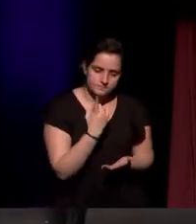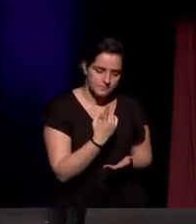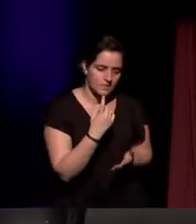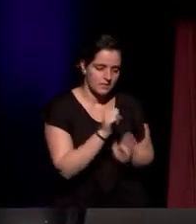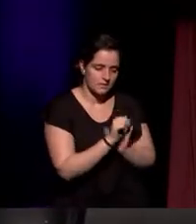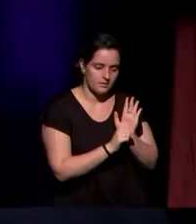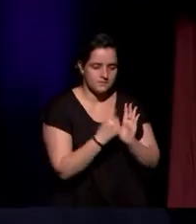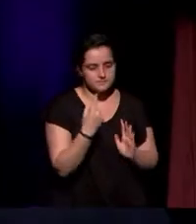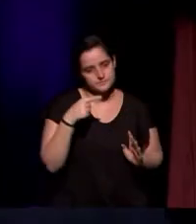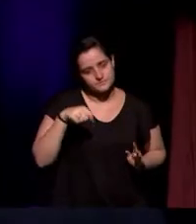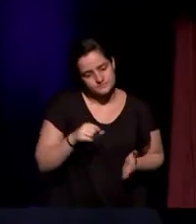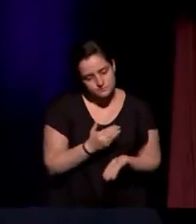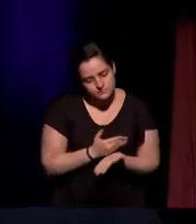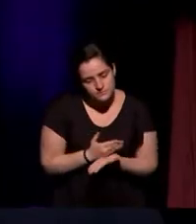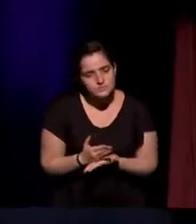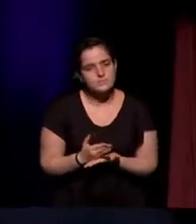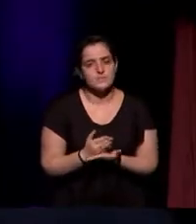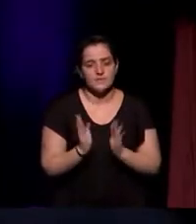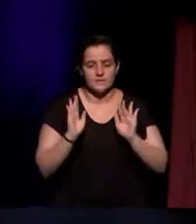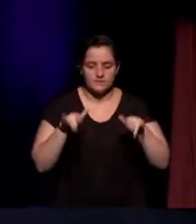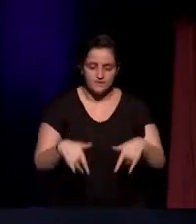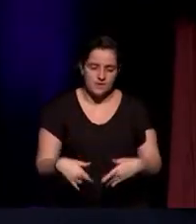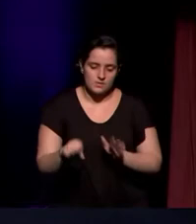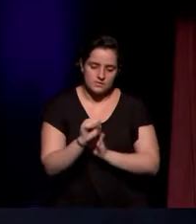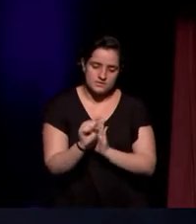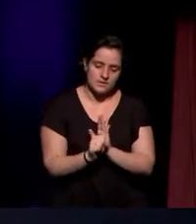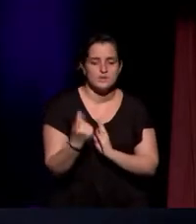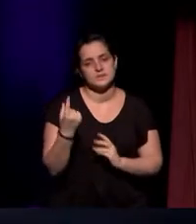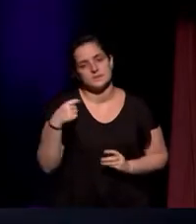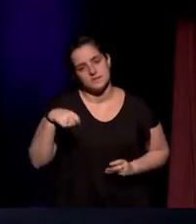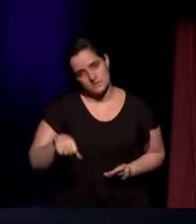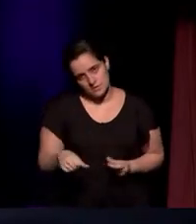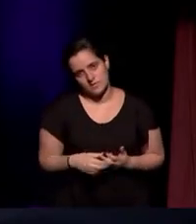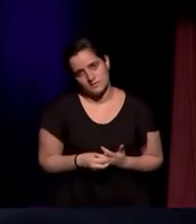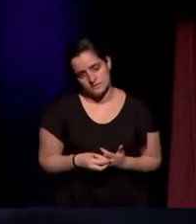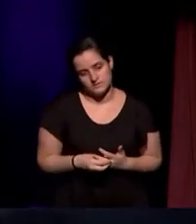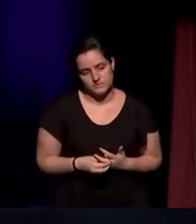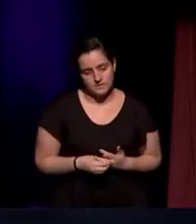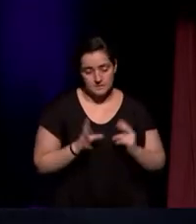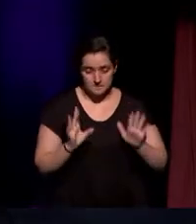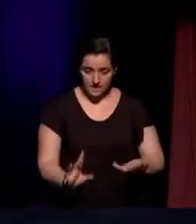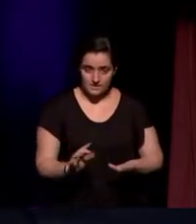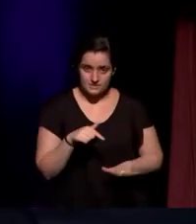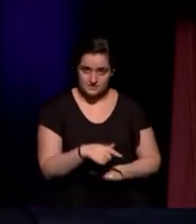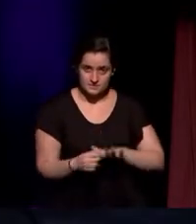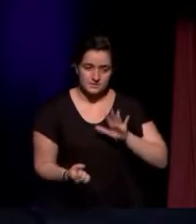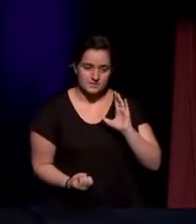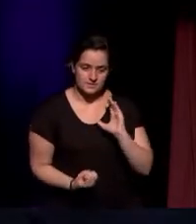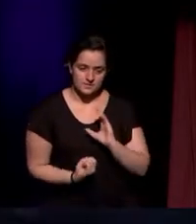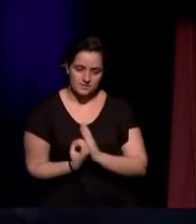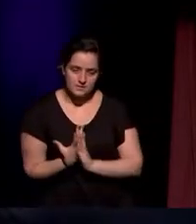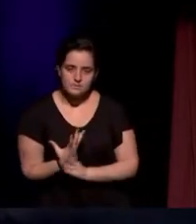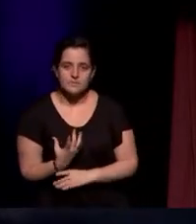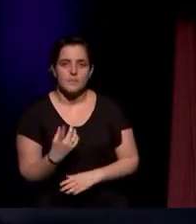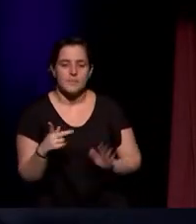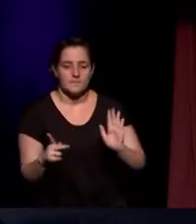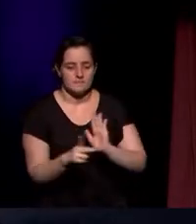has its great moment in the late nineteenth century, but he is created by Christians, he is created, no,